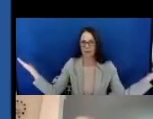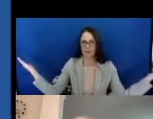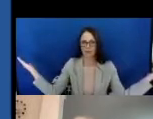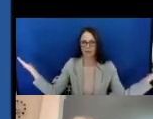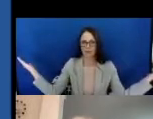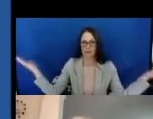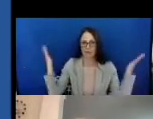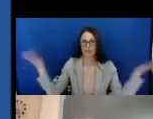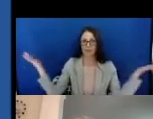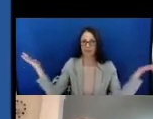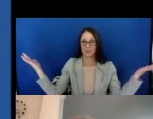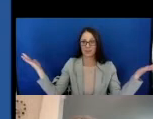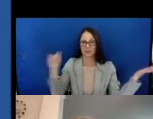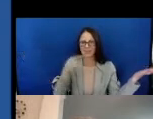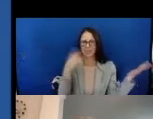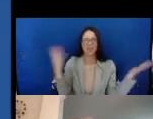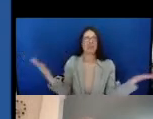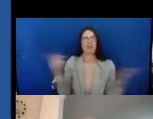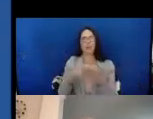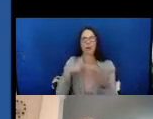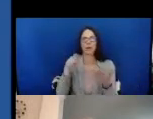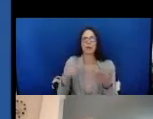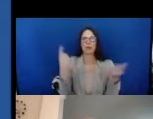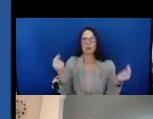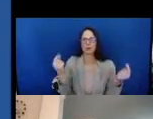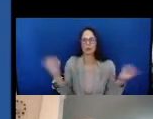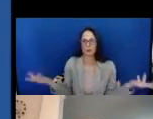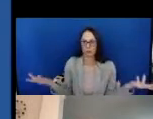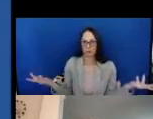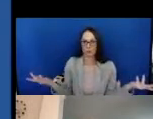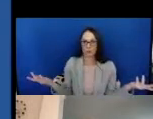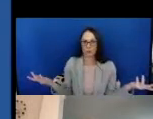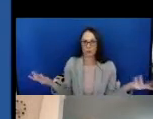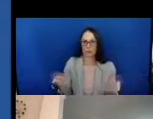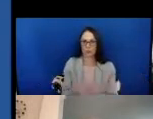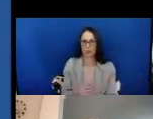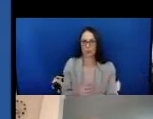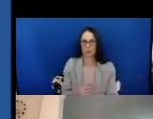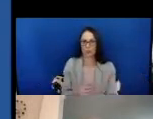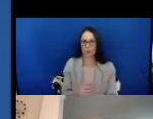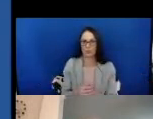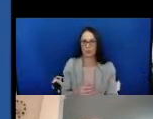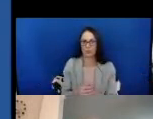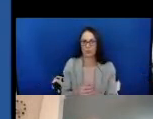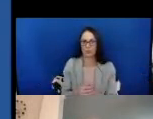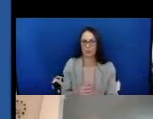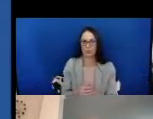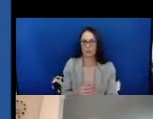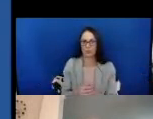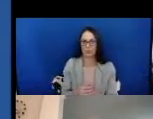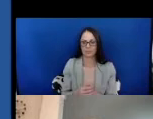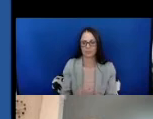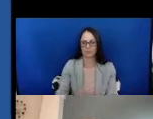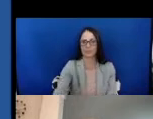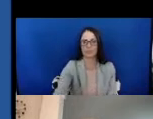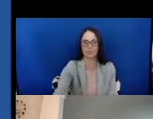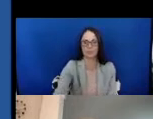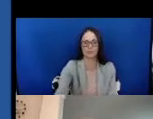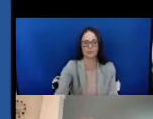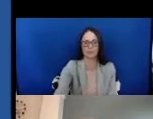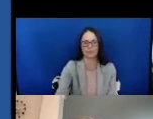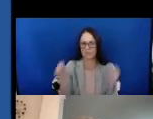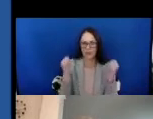if to say what am I supposed to do here. 15:57:11 We all know that health disparities